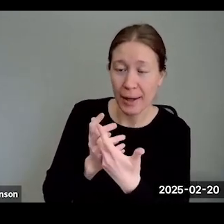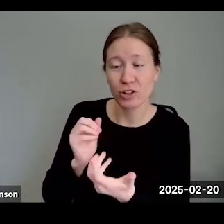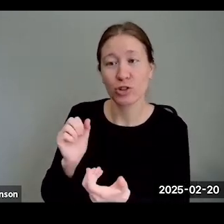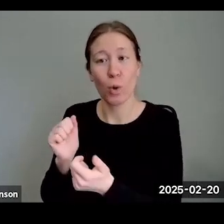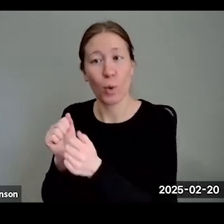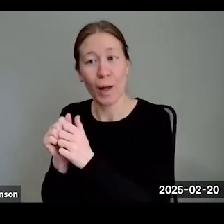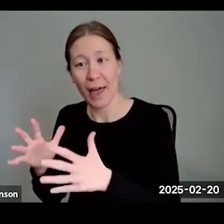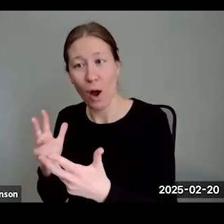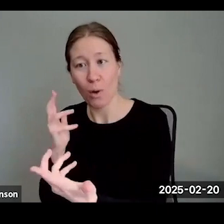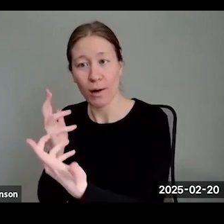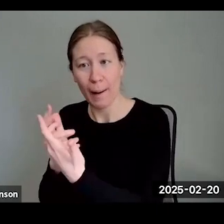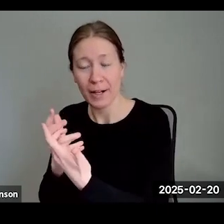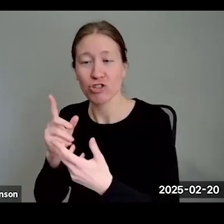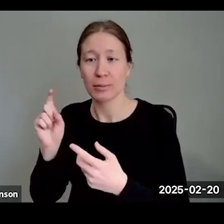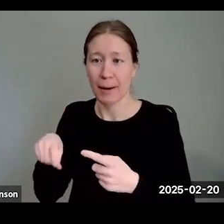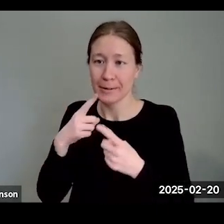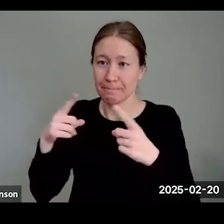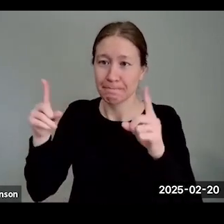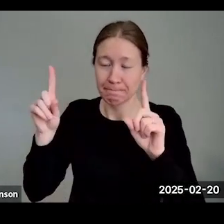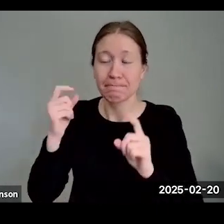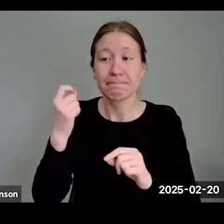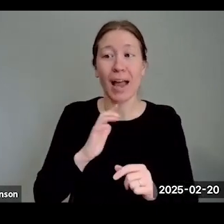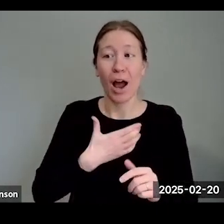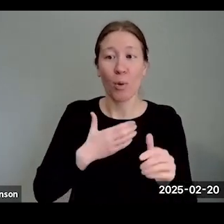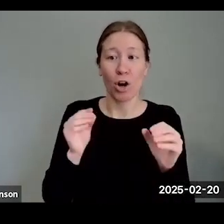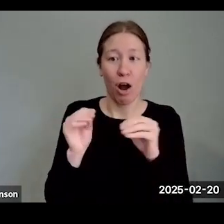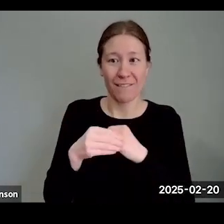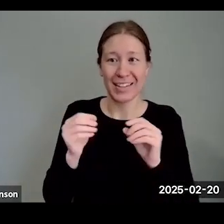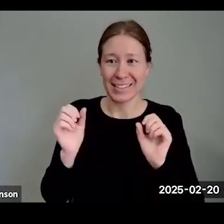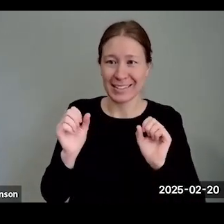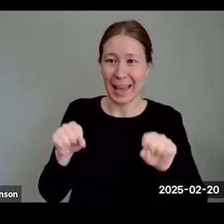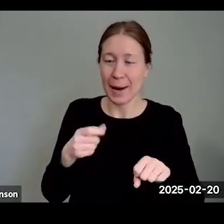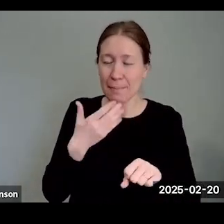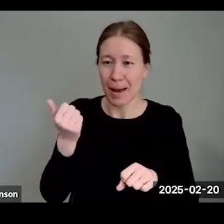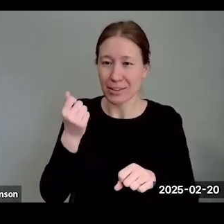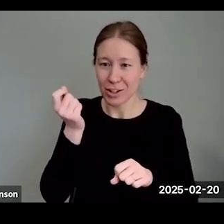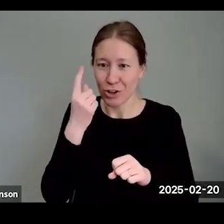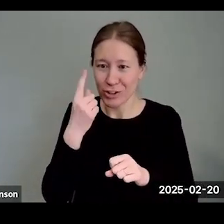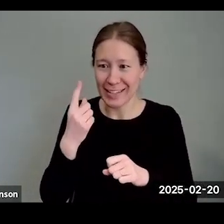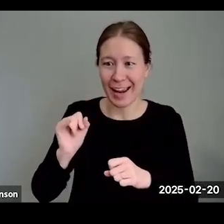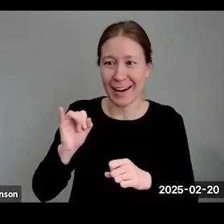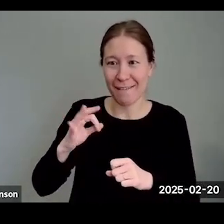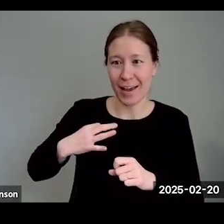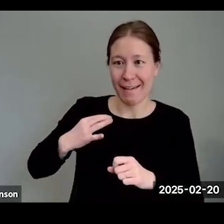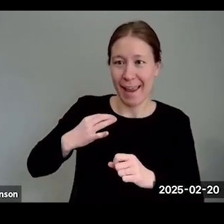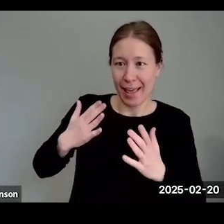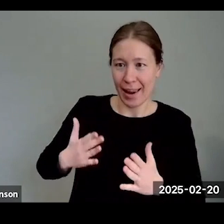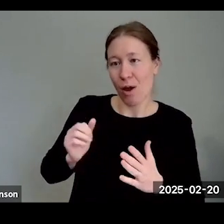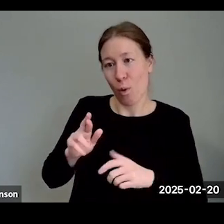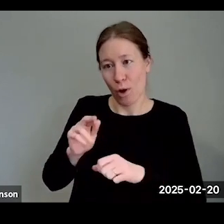a lot, is, we can best understand if a candidate or an employee is qualified for their position,